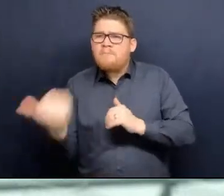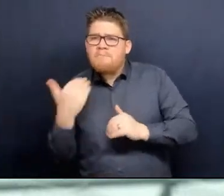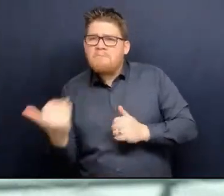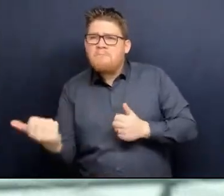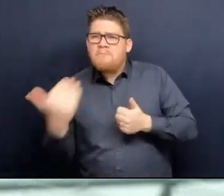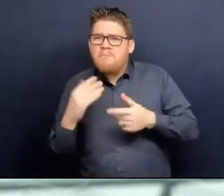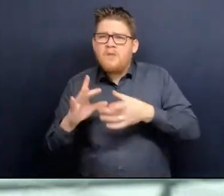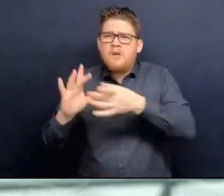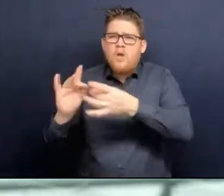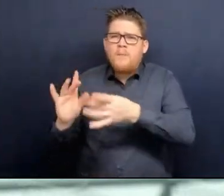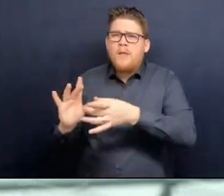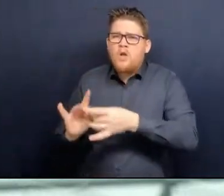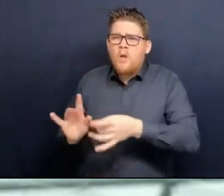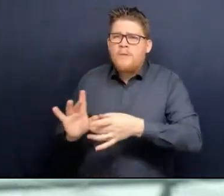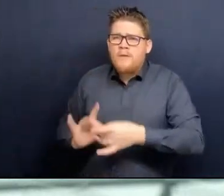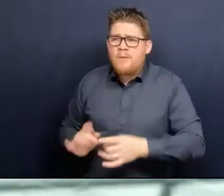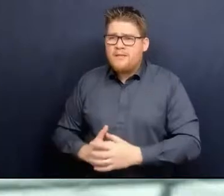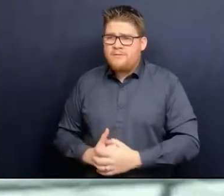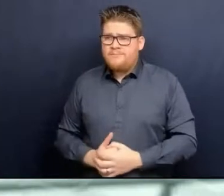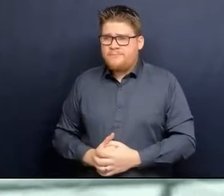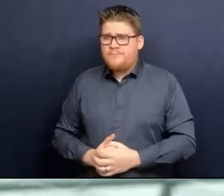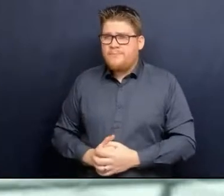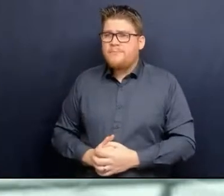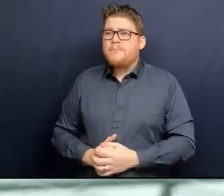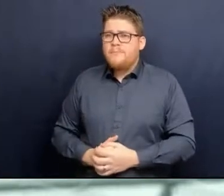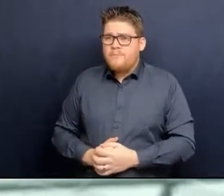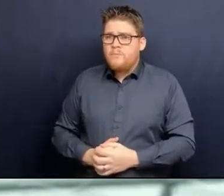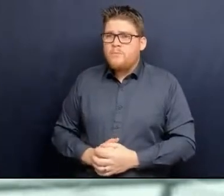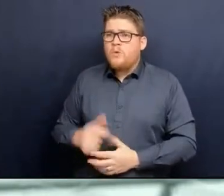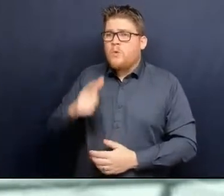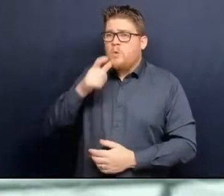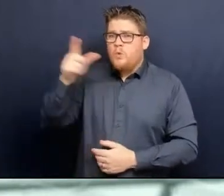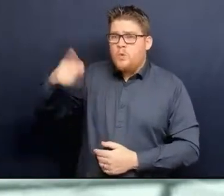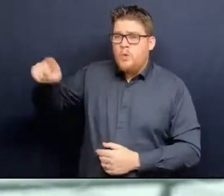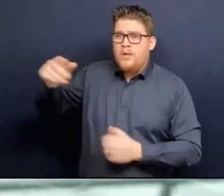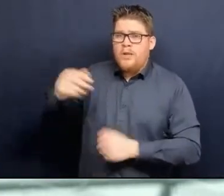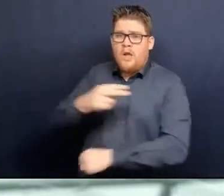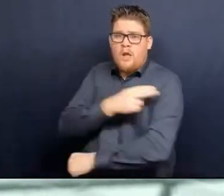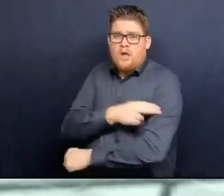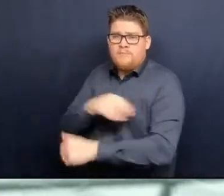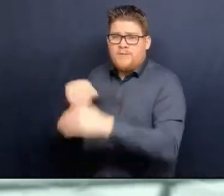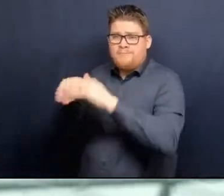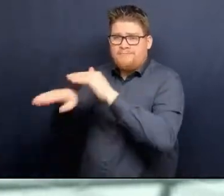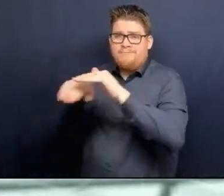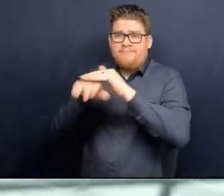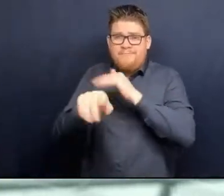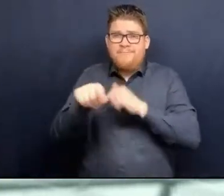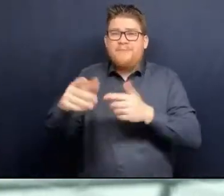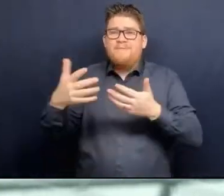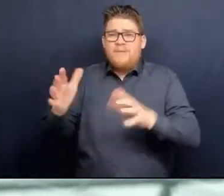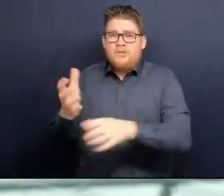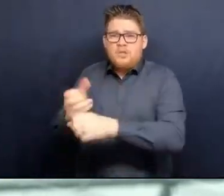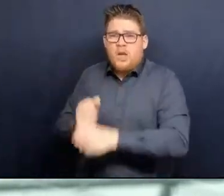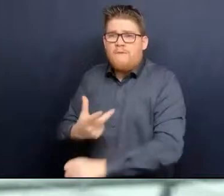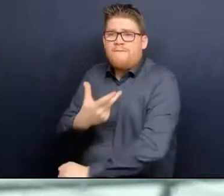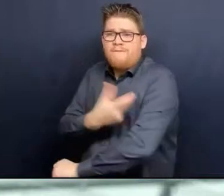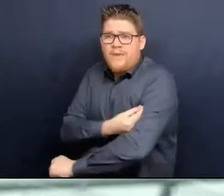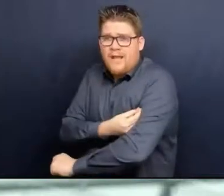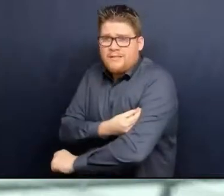people by numbers in hospital who have had vaccines, but that